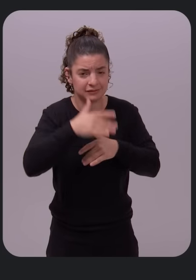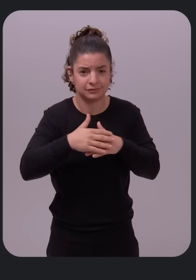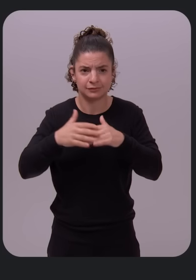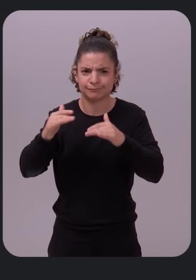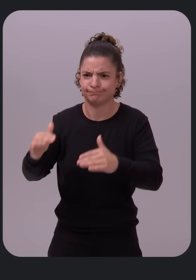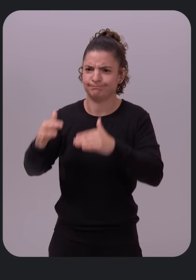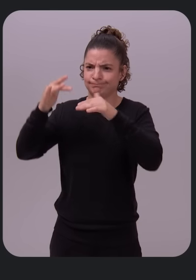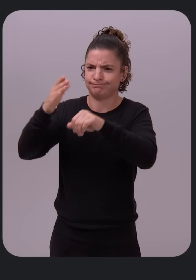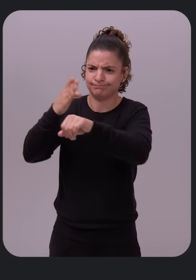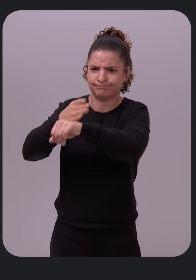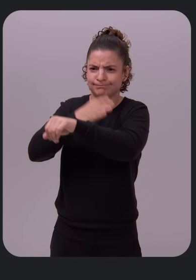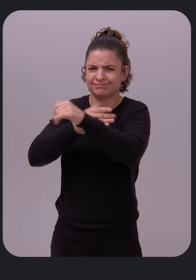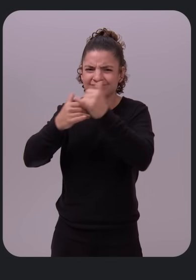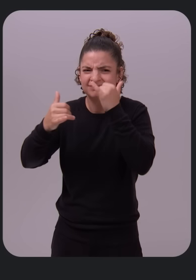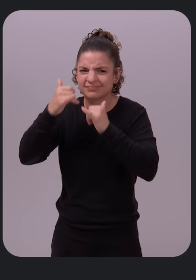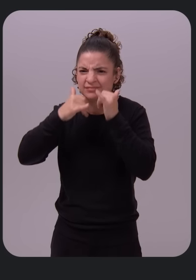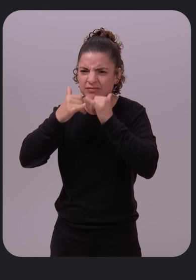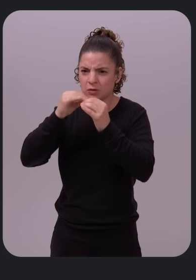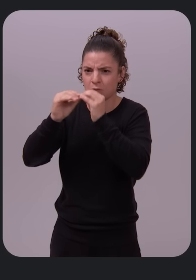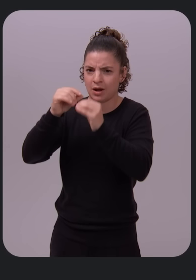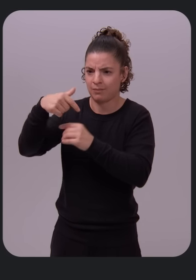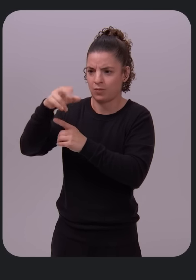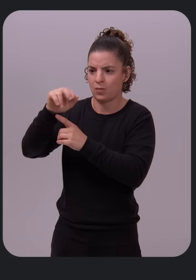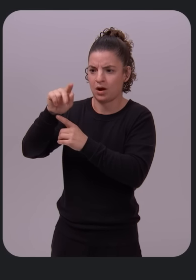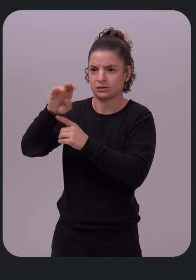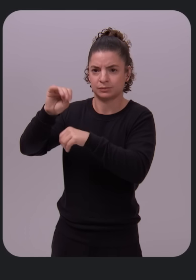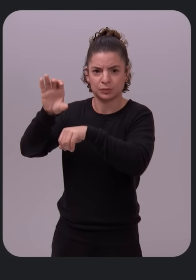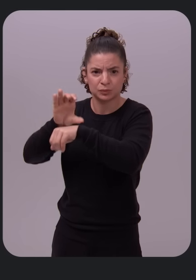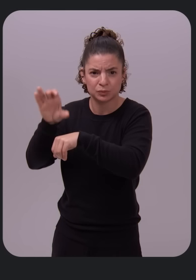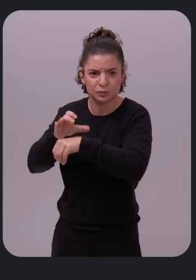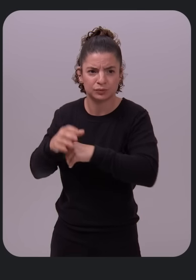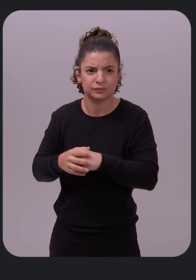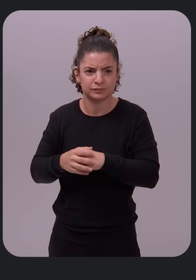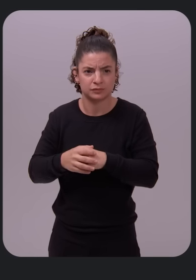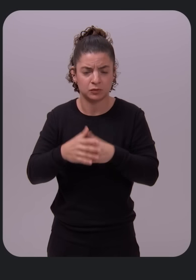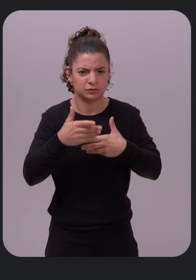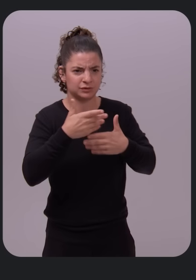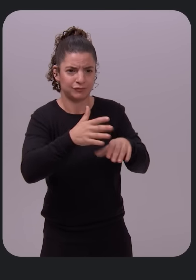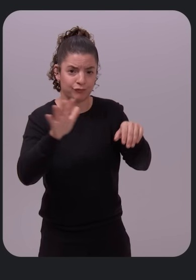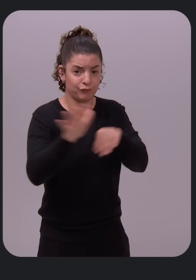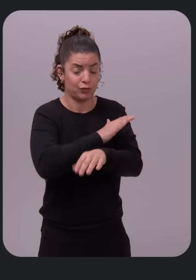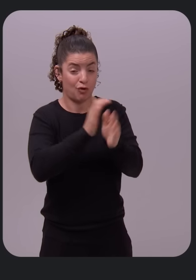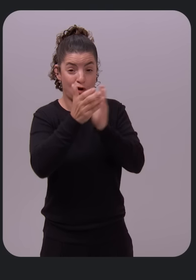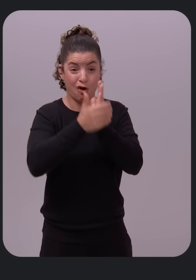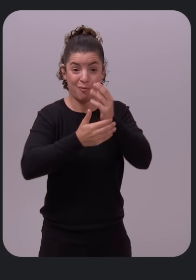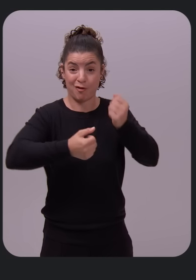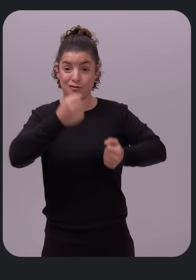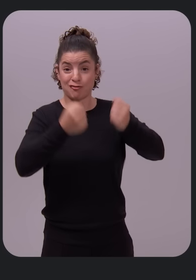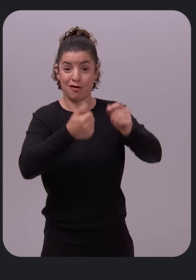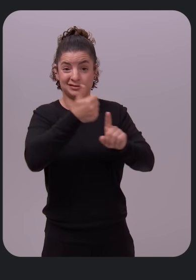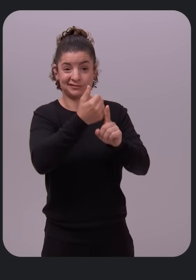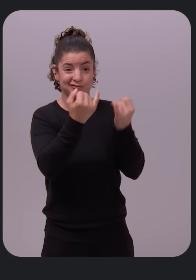advancing error-corrected quantum computers, or delivering fully autonomous vehicles that can safely